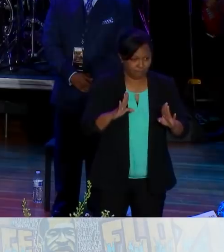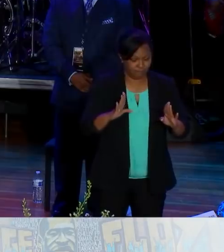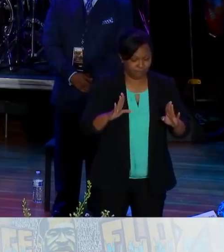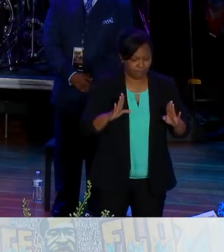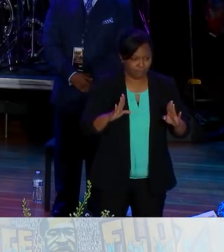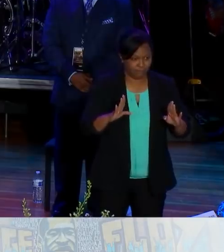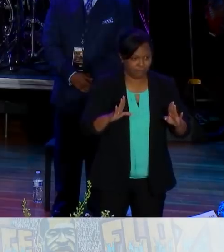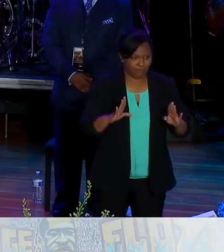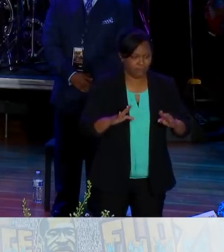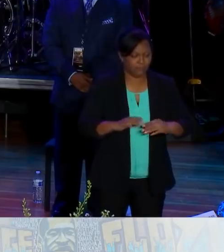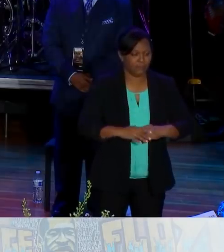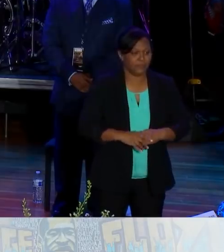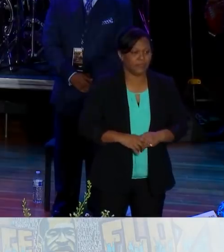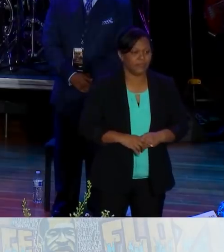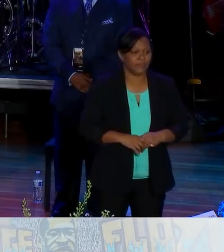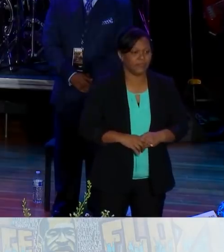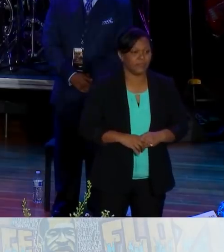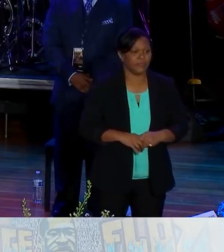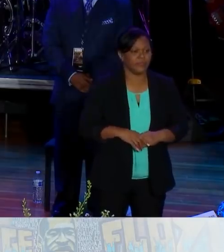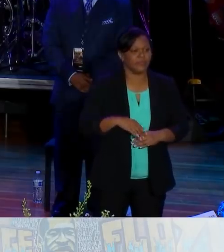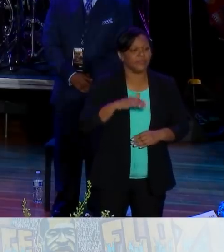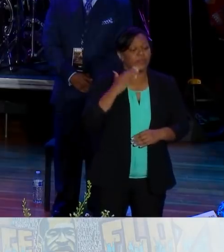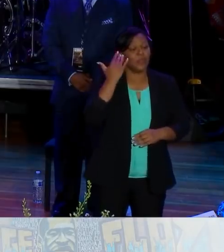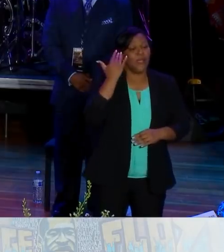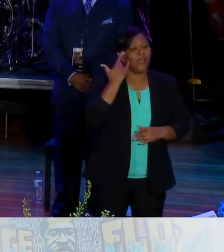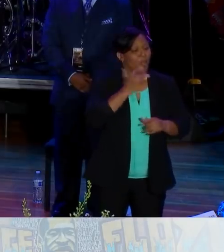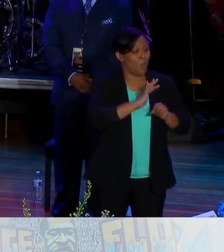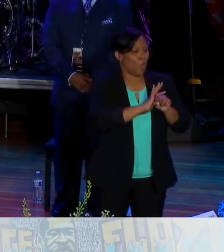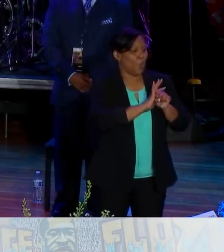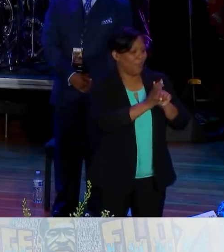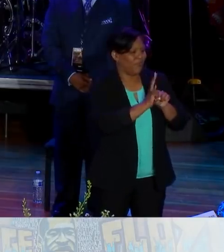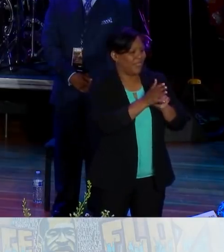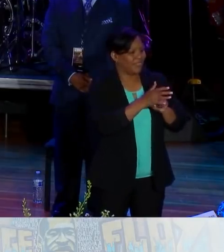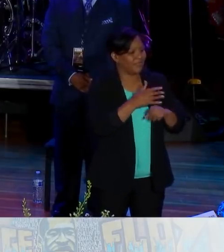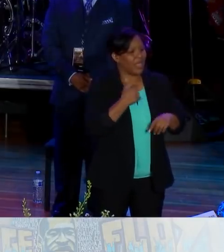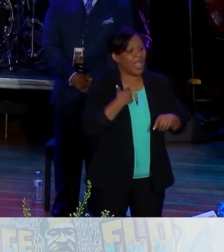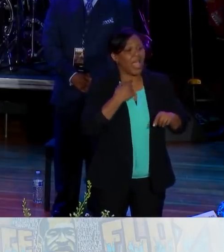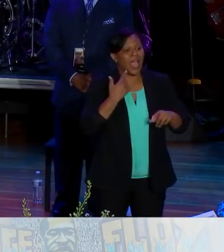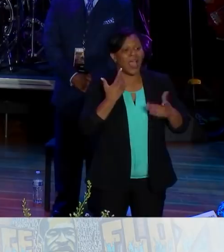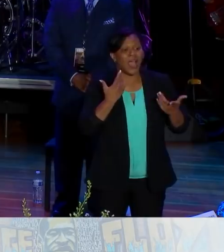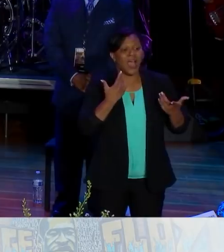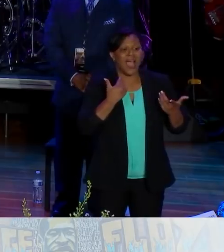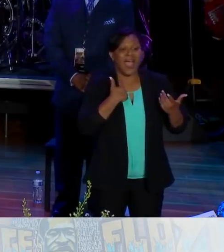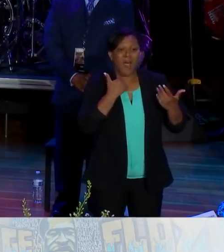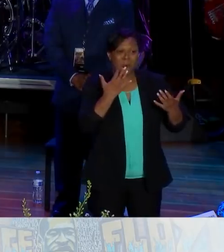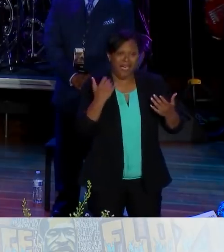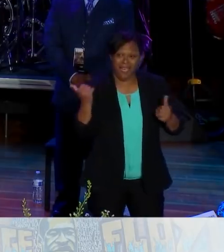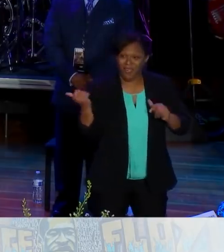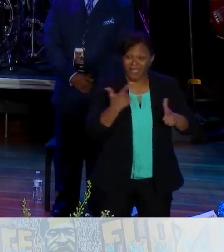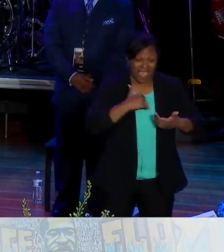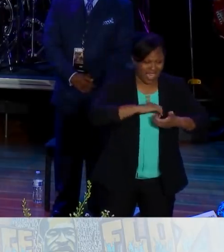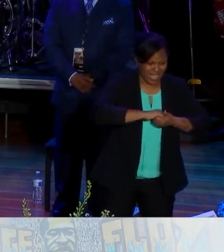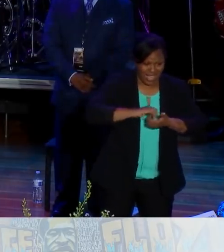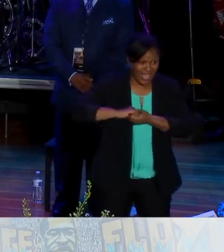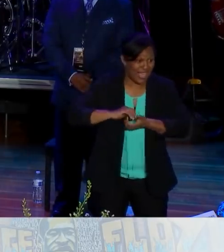WE WANT TO PAUSE FOR 8 MINUTES AND 46 SECONDS. I WANT YOU, WE, BECAUSE OF THE PANDEMIC, I'M NOT GOING TO ASK